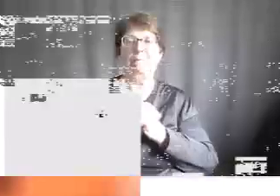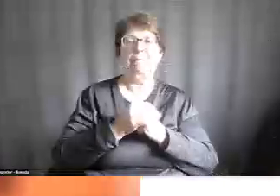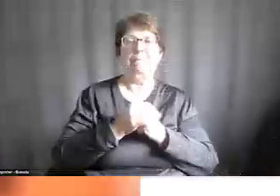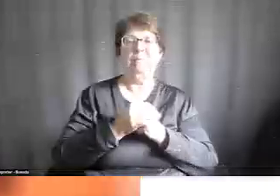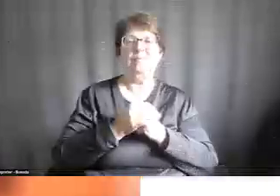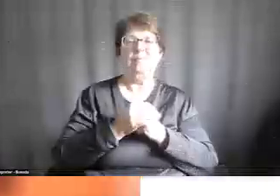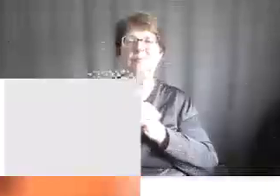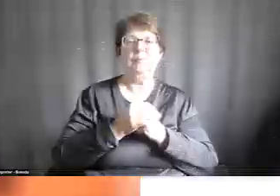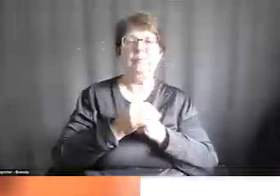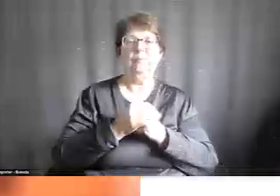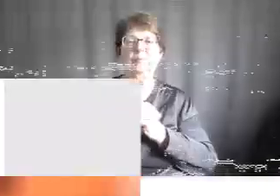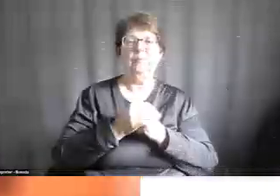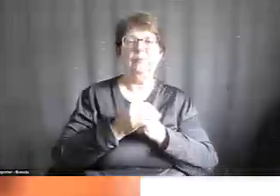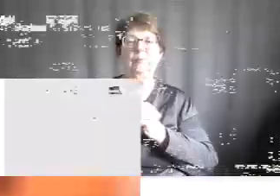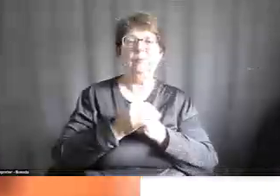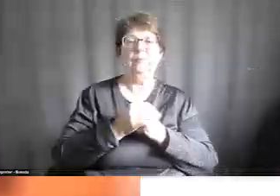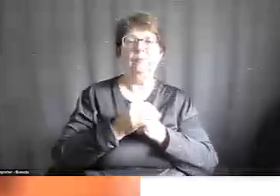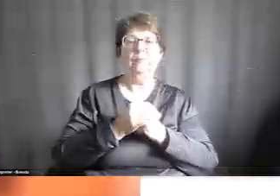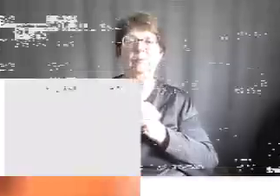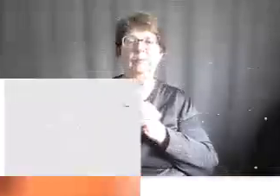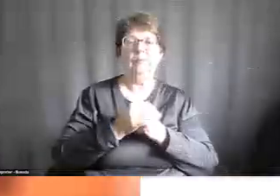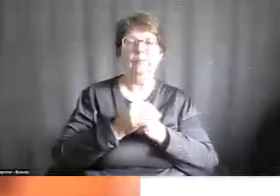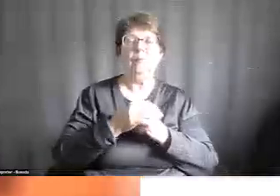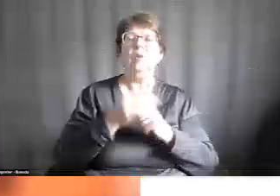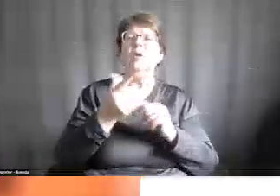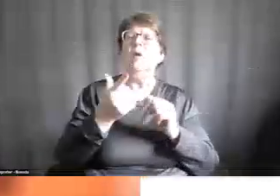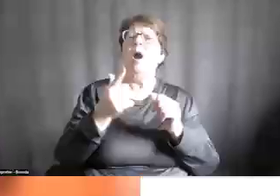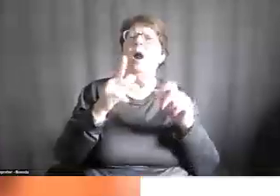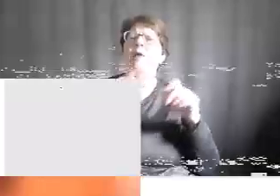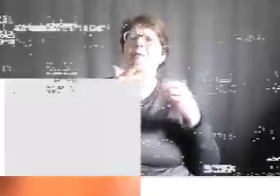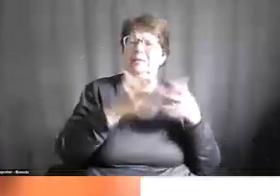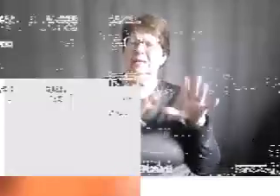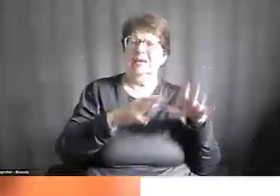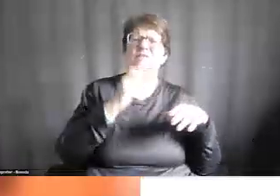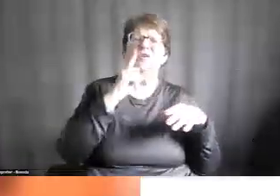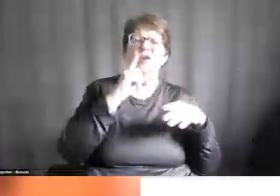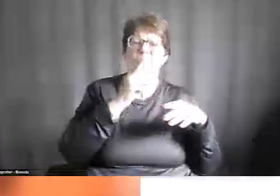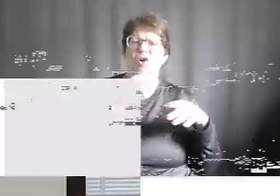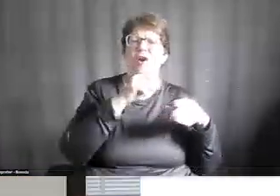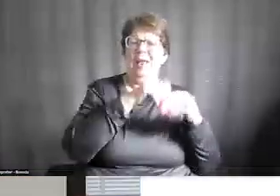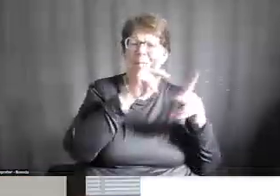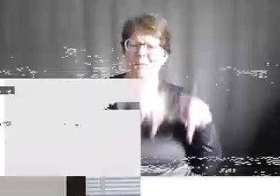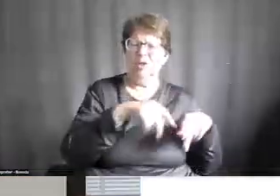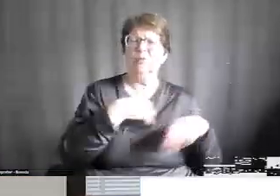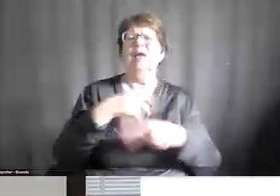Boardroom: And that is everyone who signed up for in-person comment. We do have two people also signed up for virtual public comment.